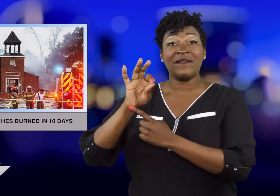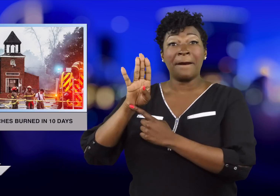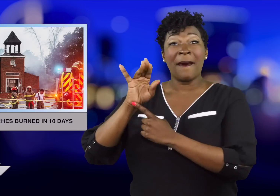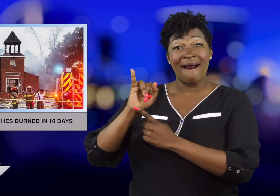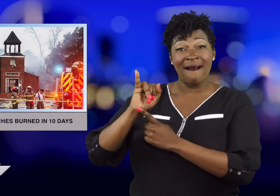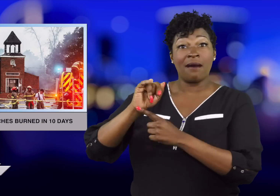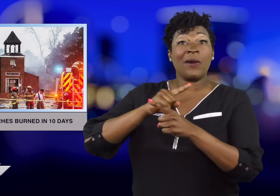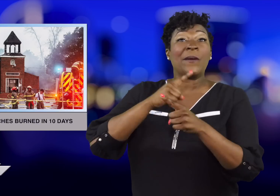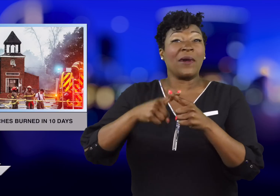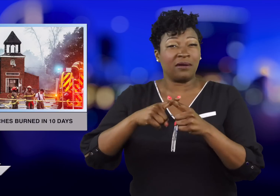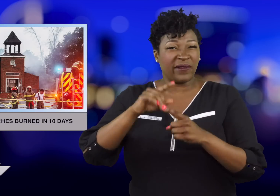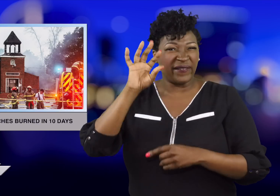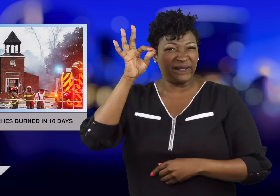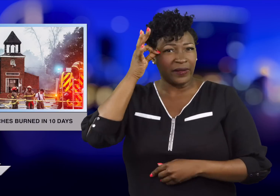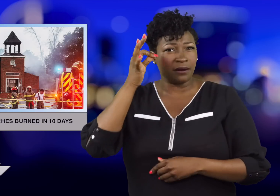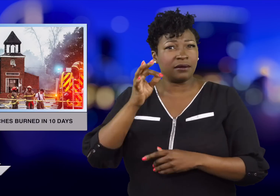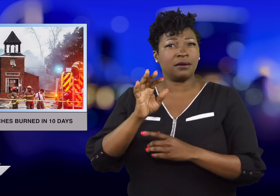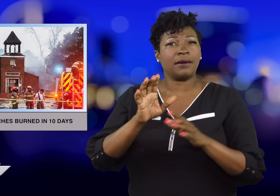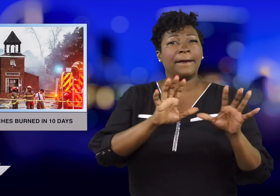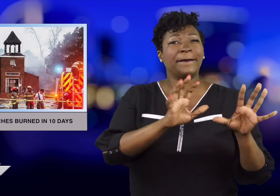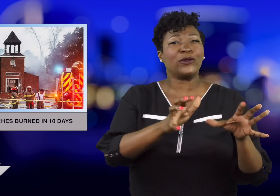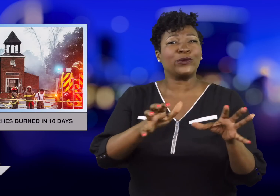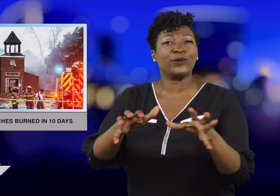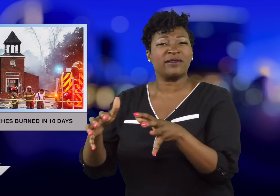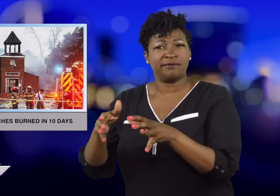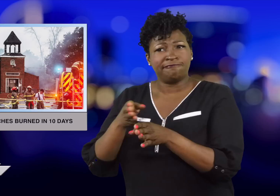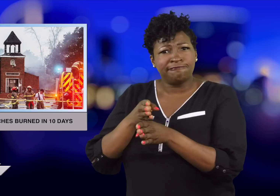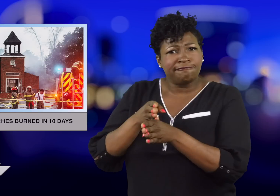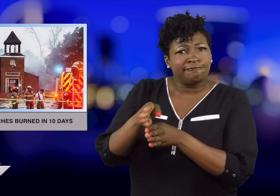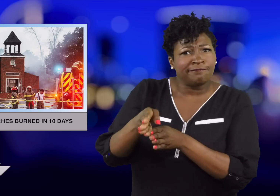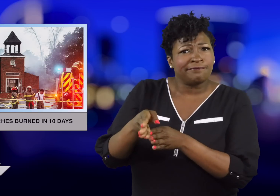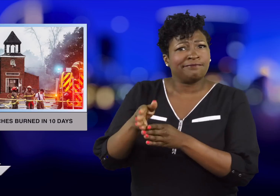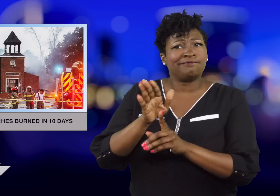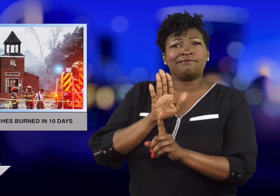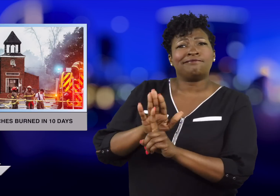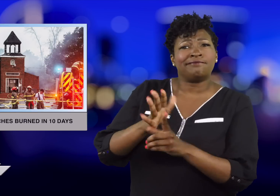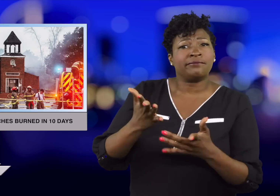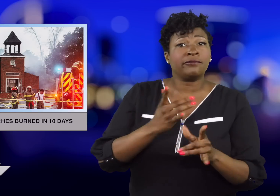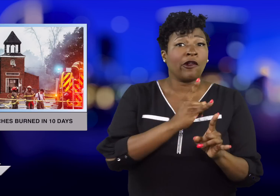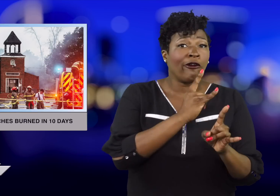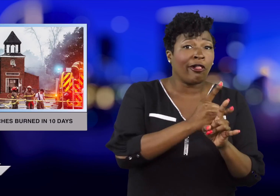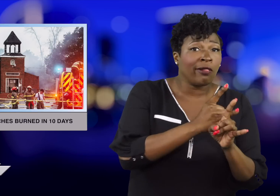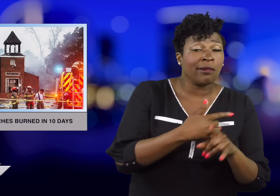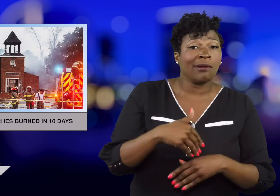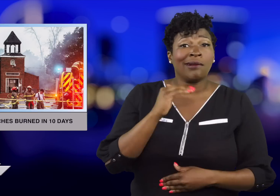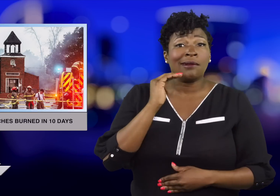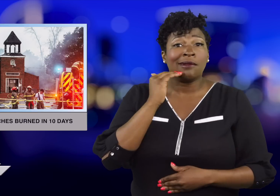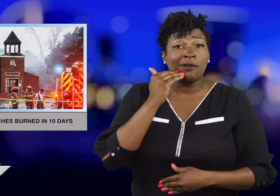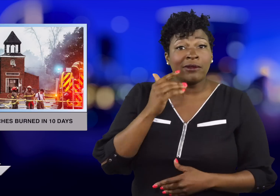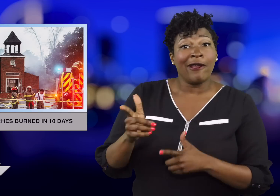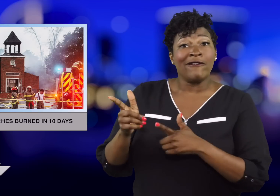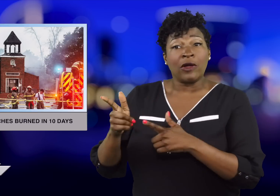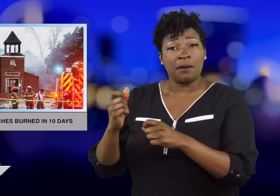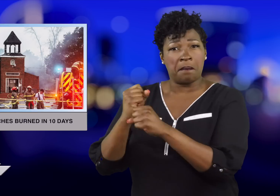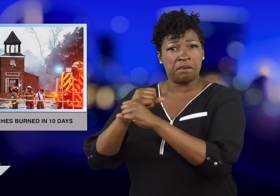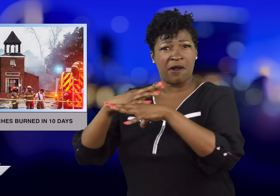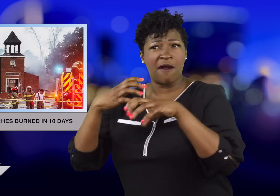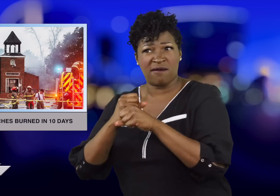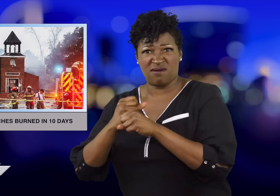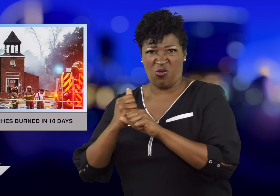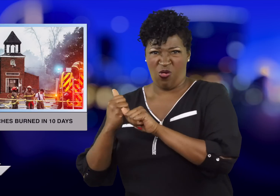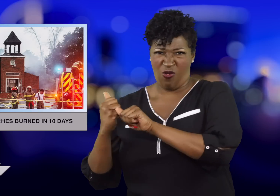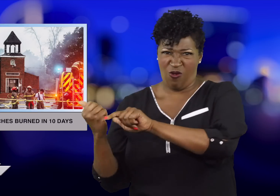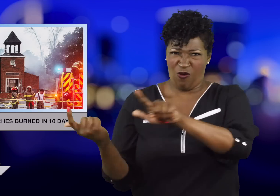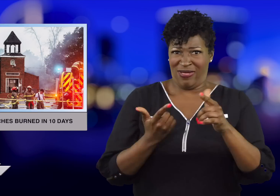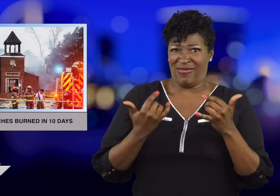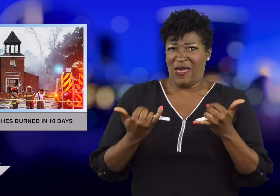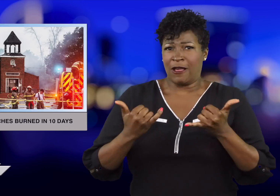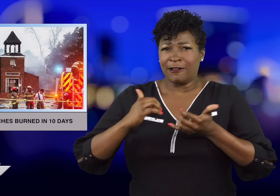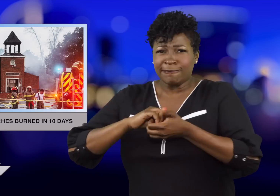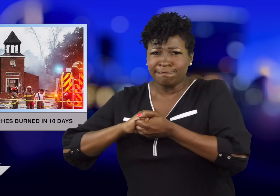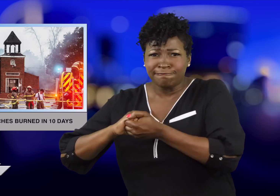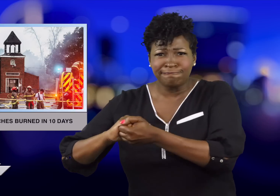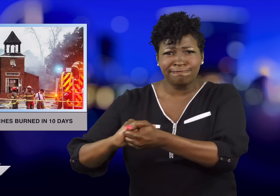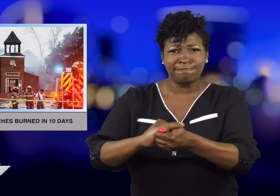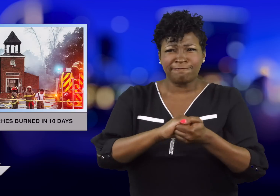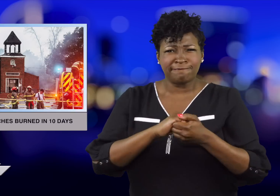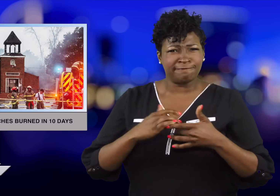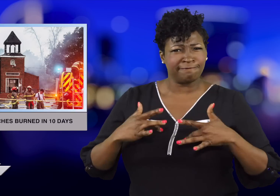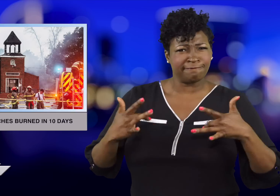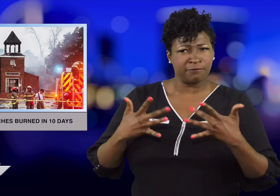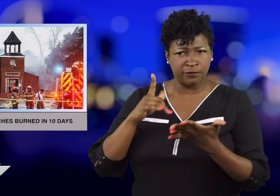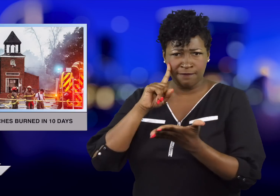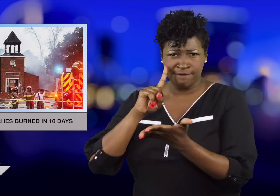The FBI and federal Bureau of Alcohol, Tobacco, Firearms and Explosives are collaborating